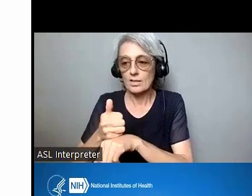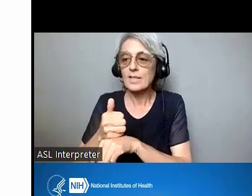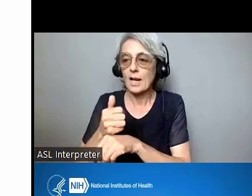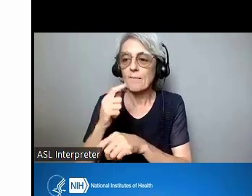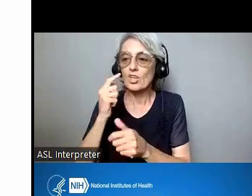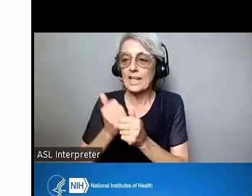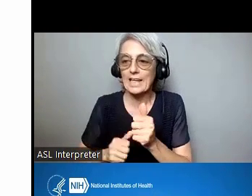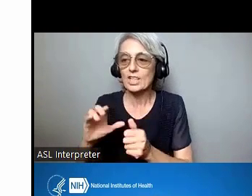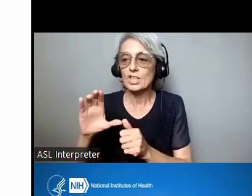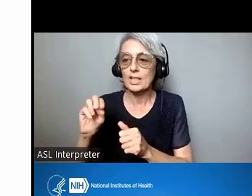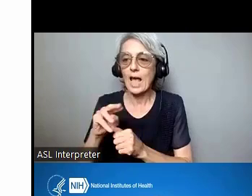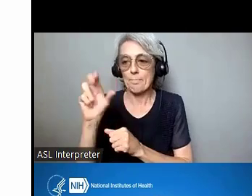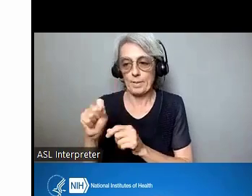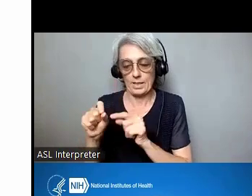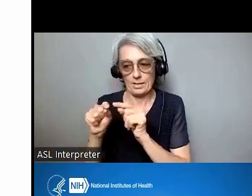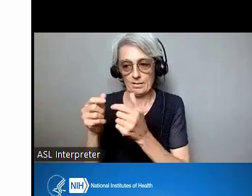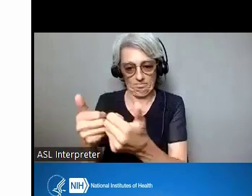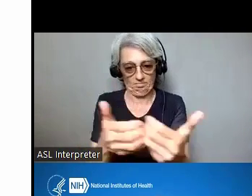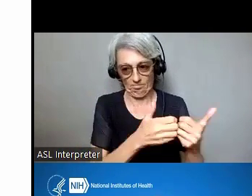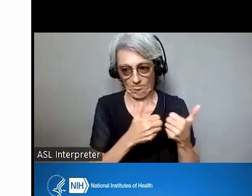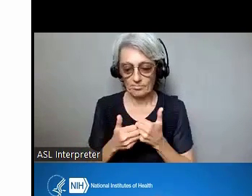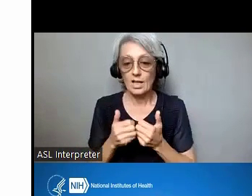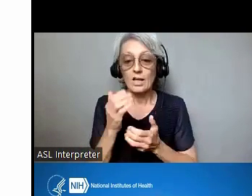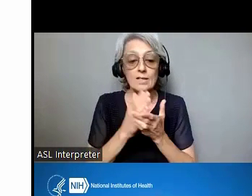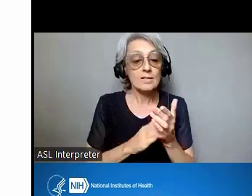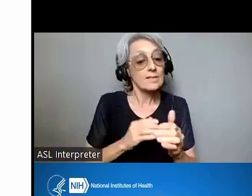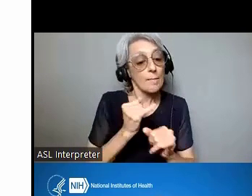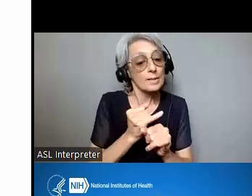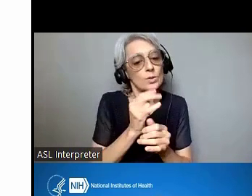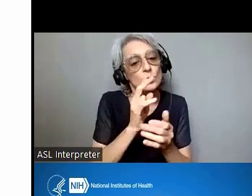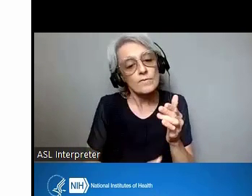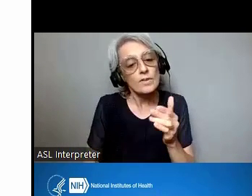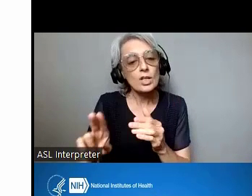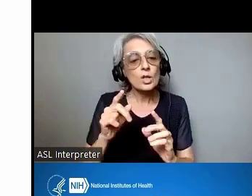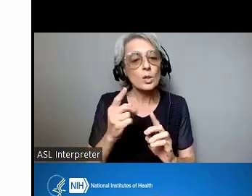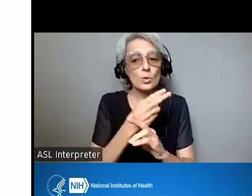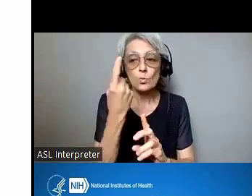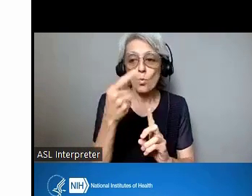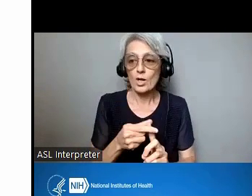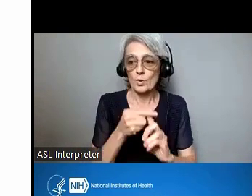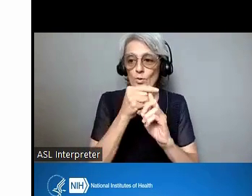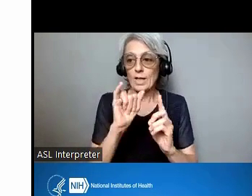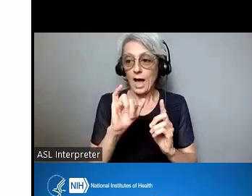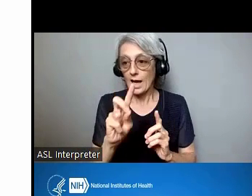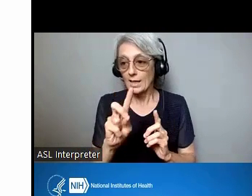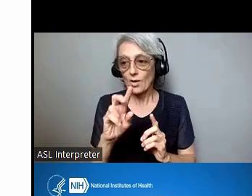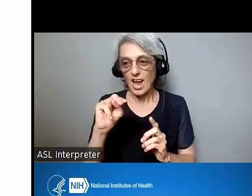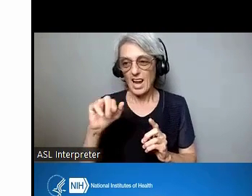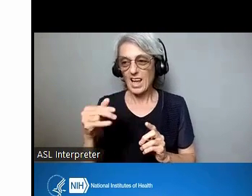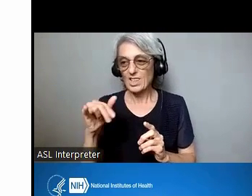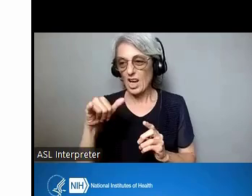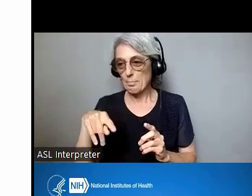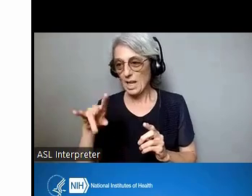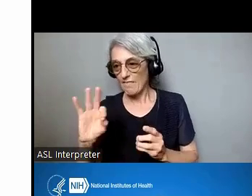For institutions that use one Unique Entity Identifier or NIH IPF number for all campuses,